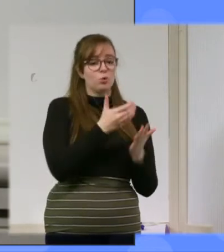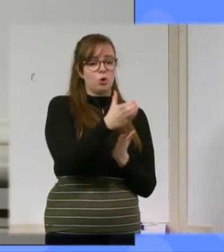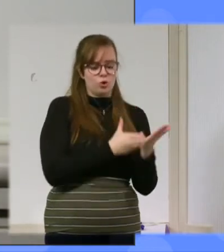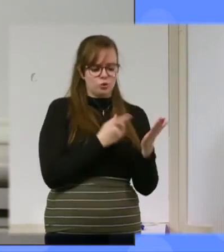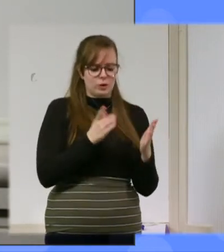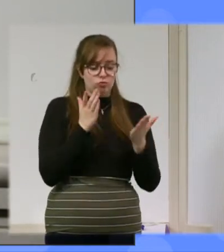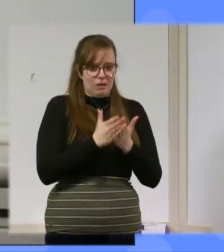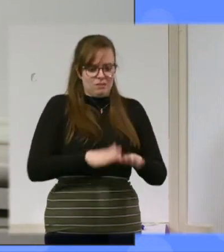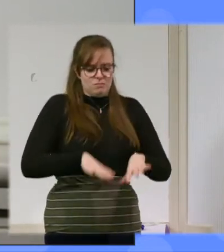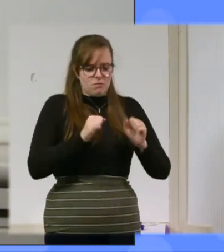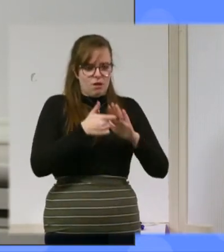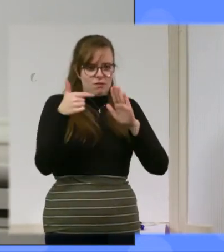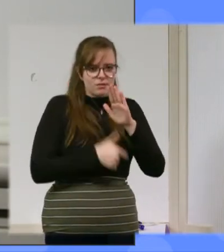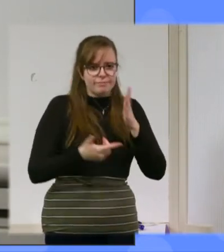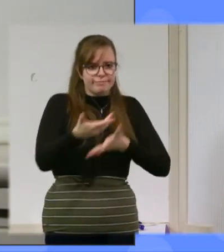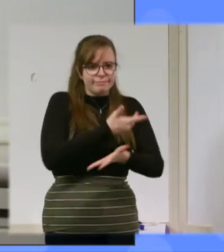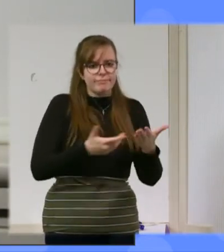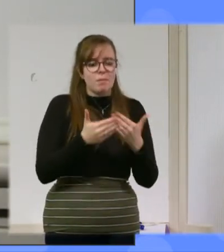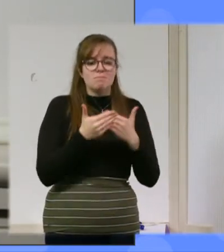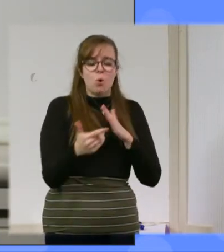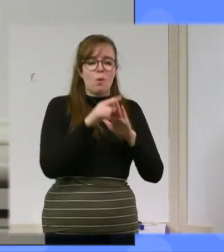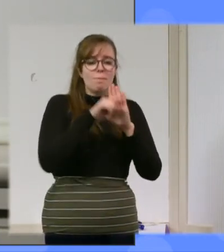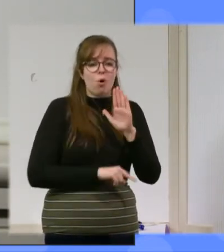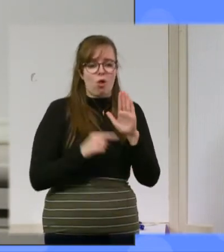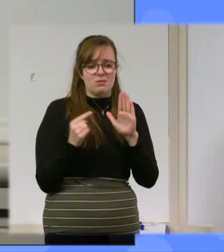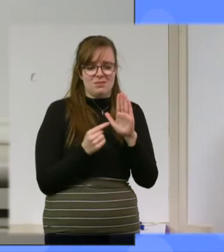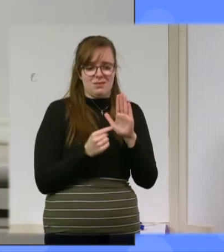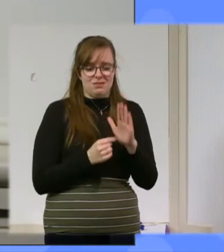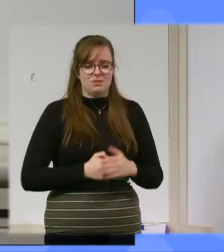talking far more about policies because you know there are big issues in